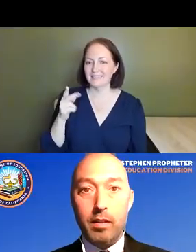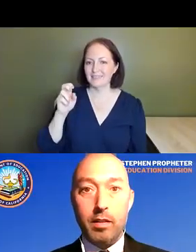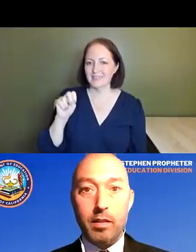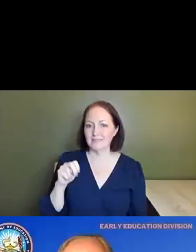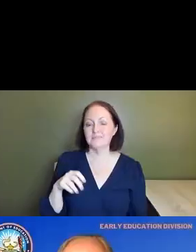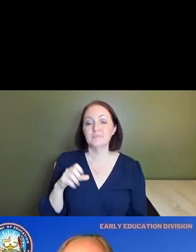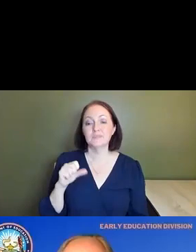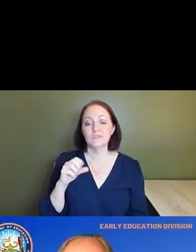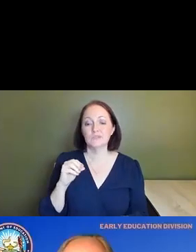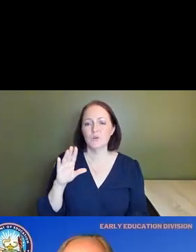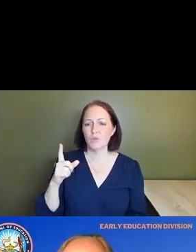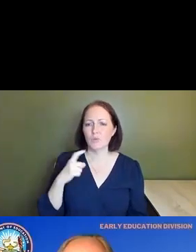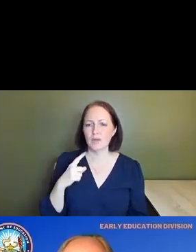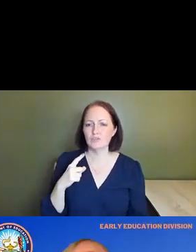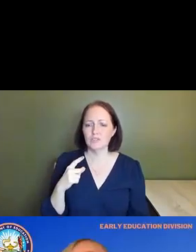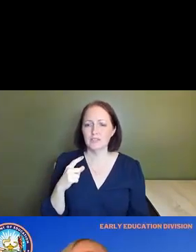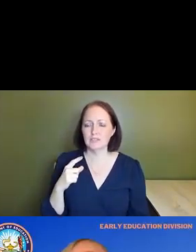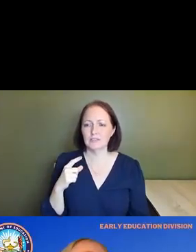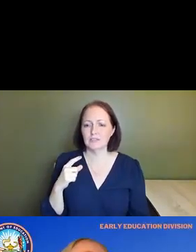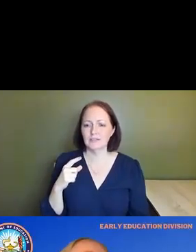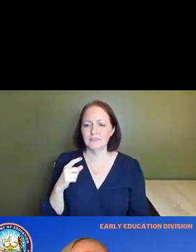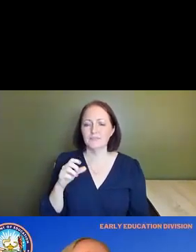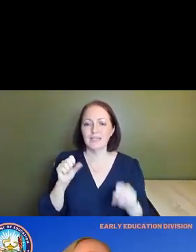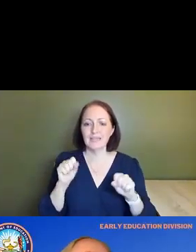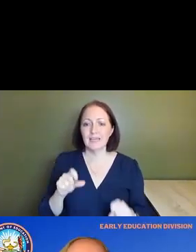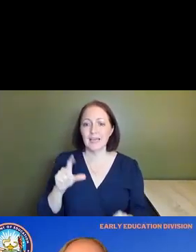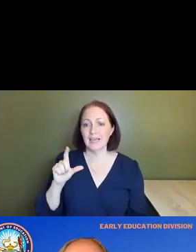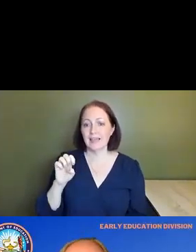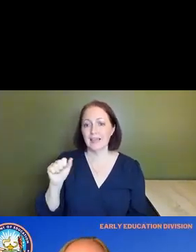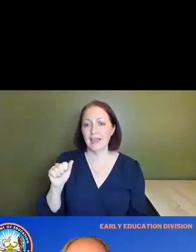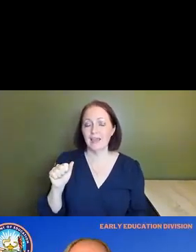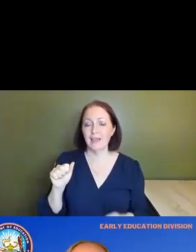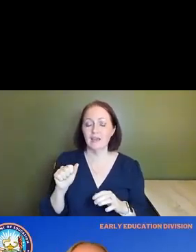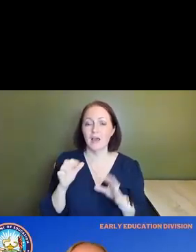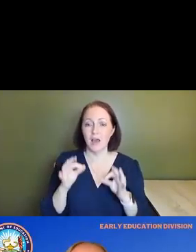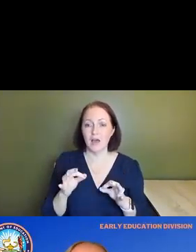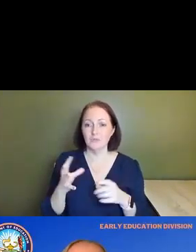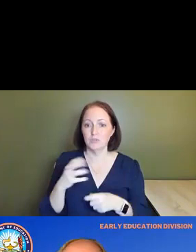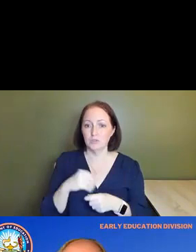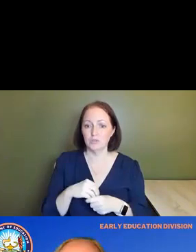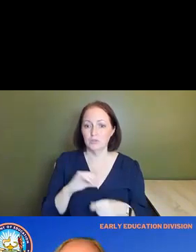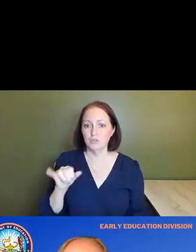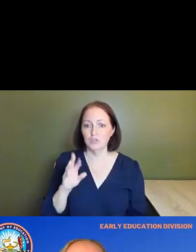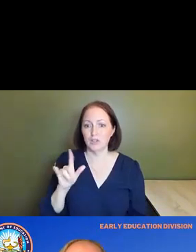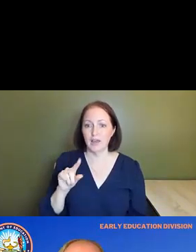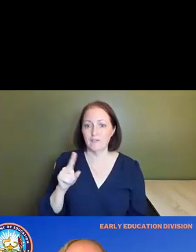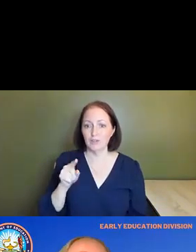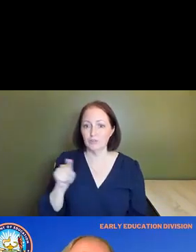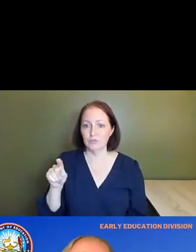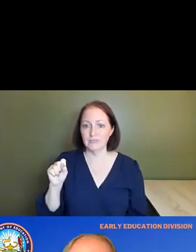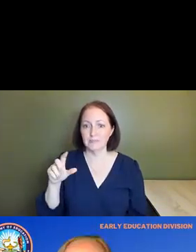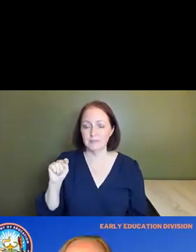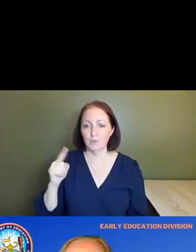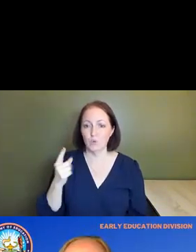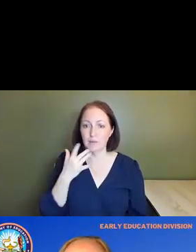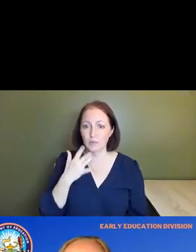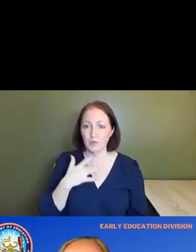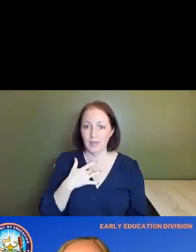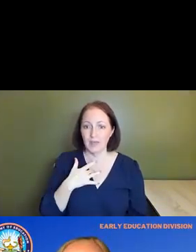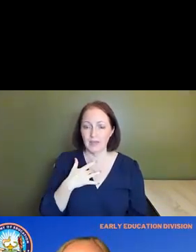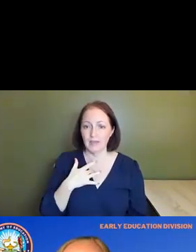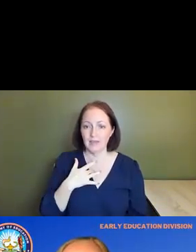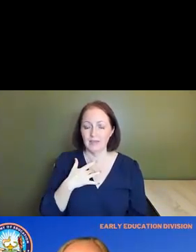question was you know can an LEA opt to include July one to September one birthdays in UPK